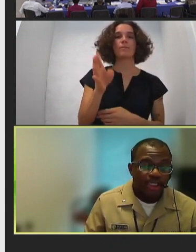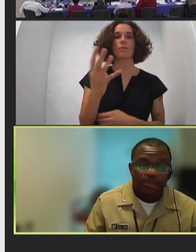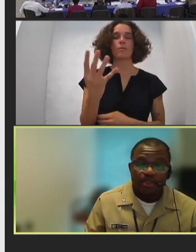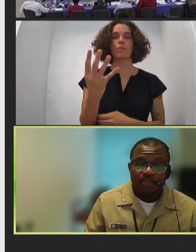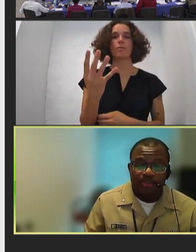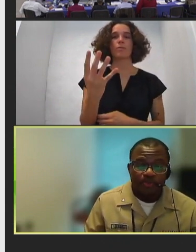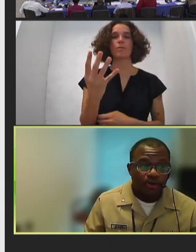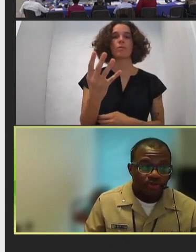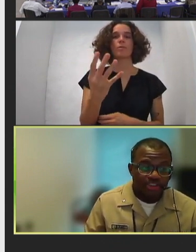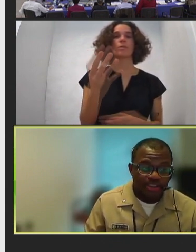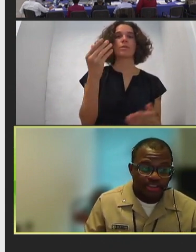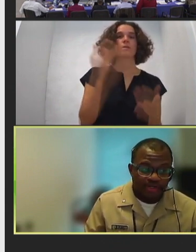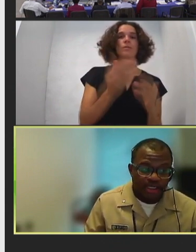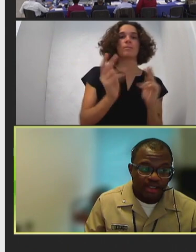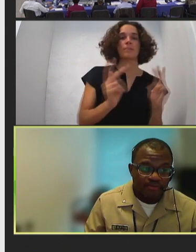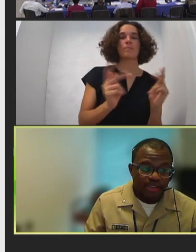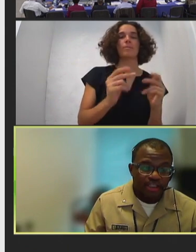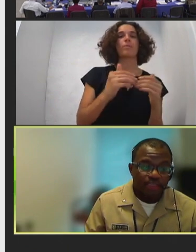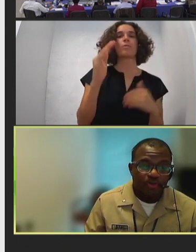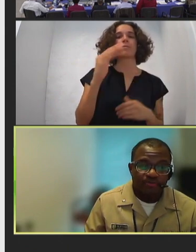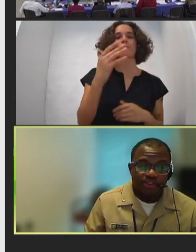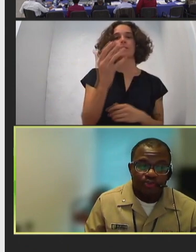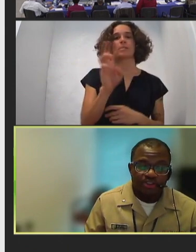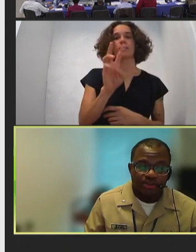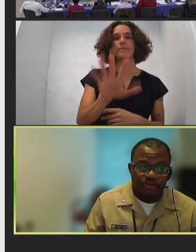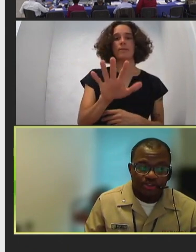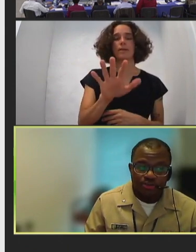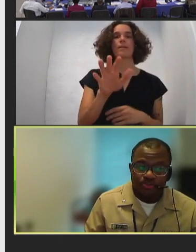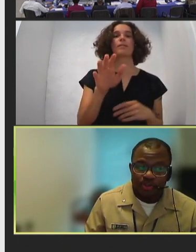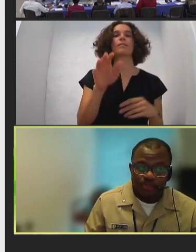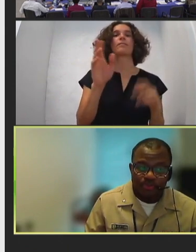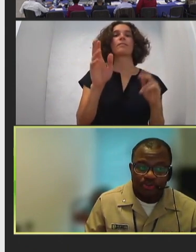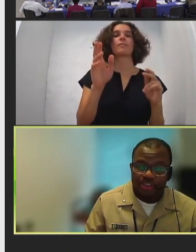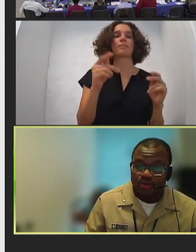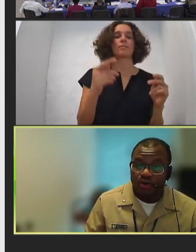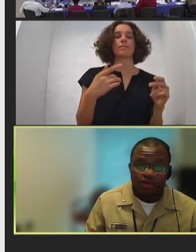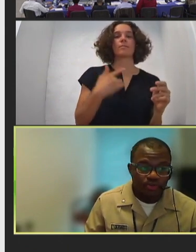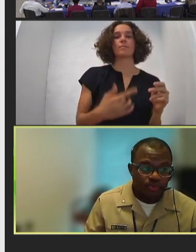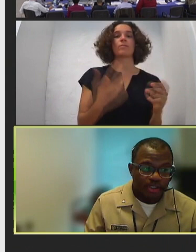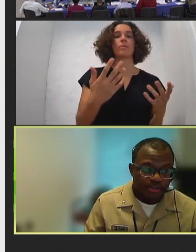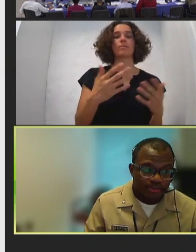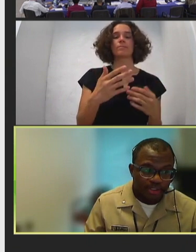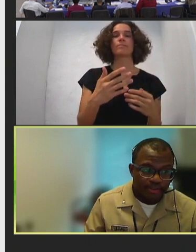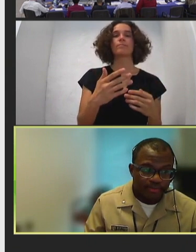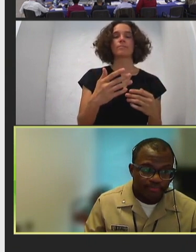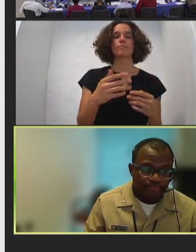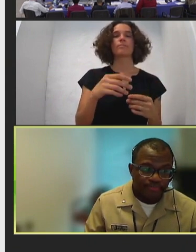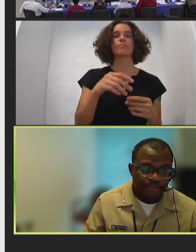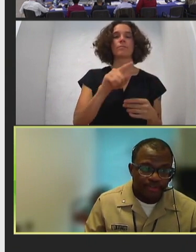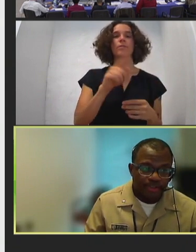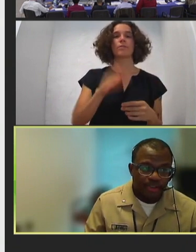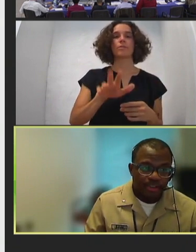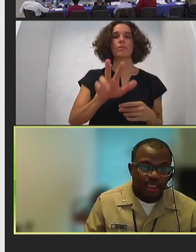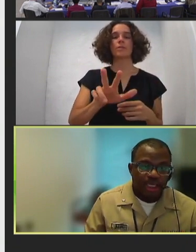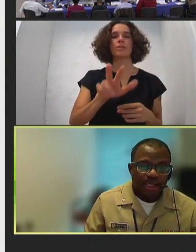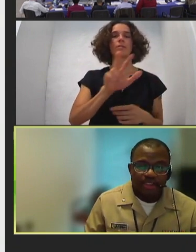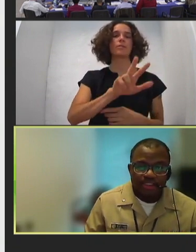among people over 65, the prevalence was 32.1 percent or almost one in three. And again,